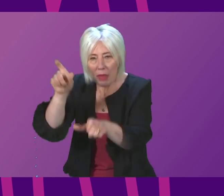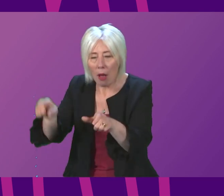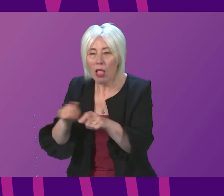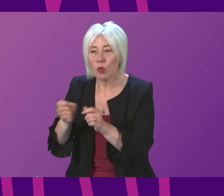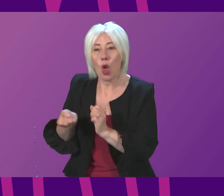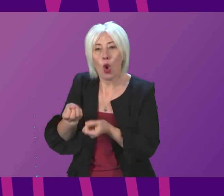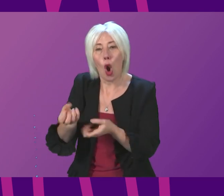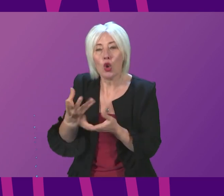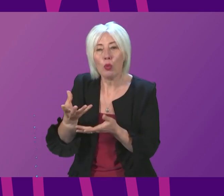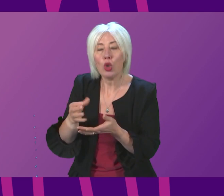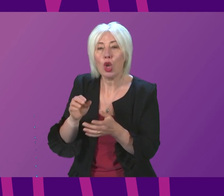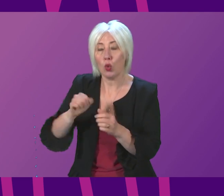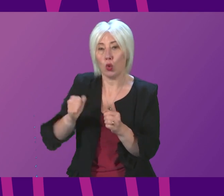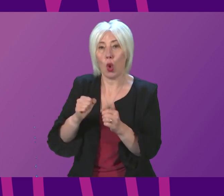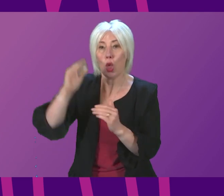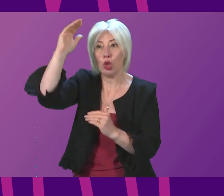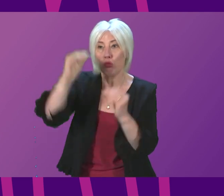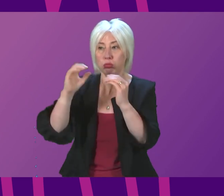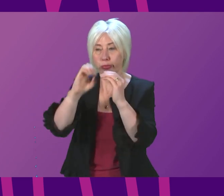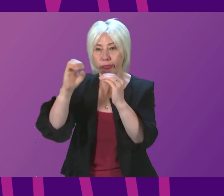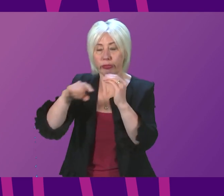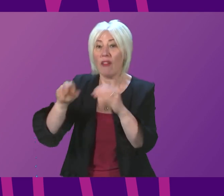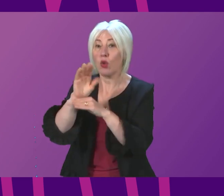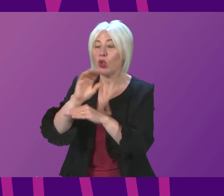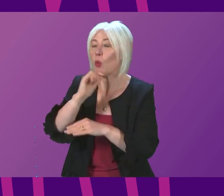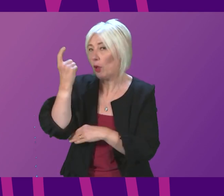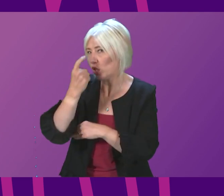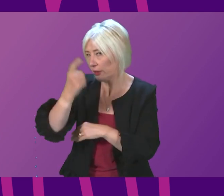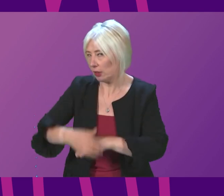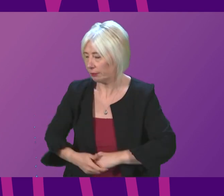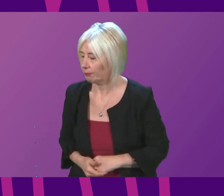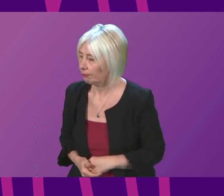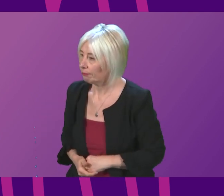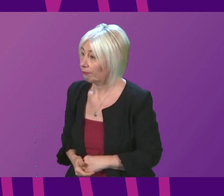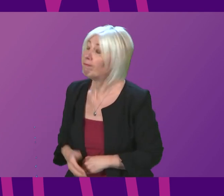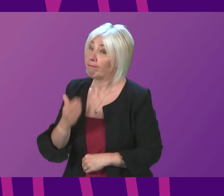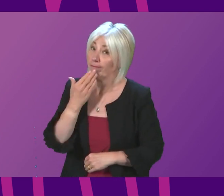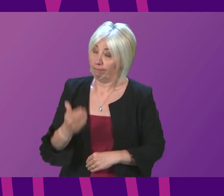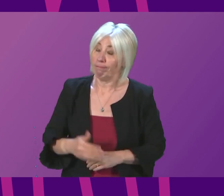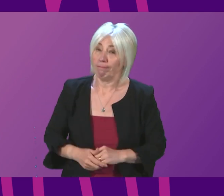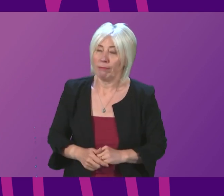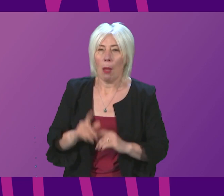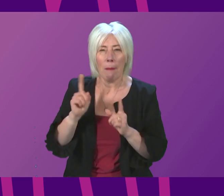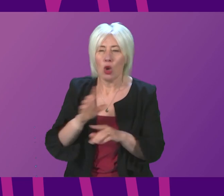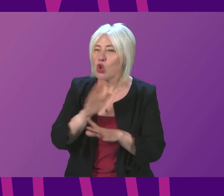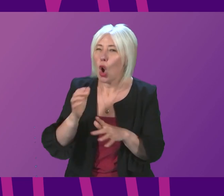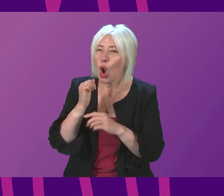to Scotland’s low-carbon economy and energy future. I thank the First Minister for that answer, but I note that she is non-committal on fusion